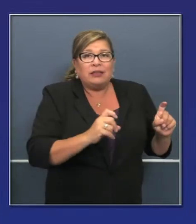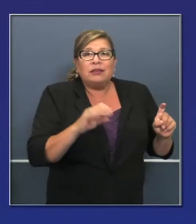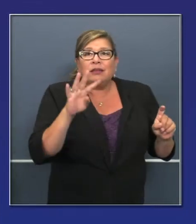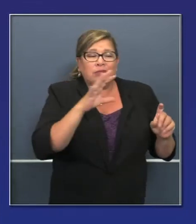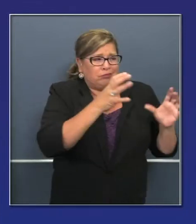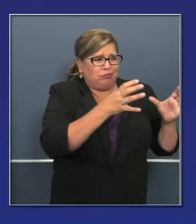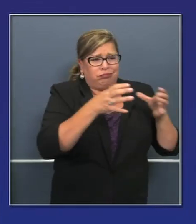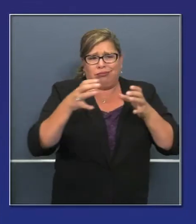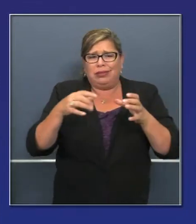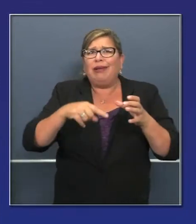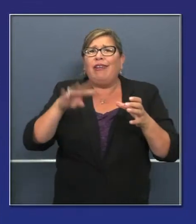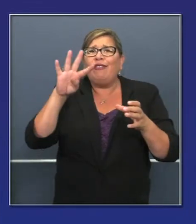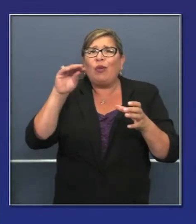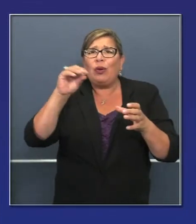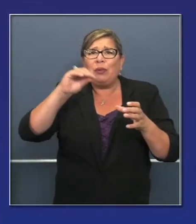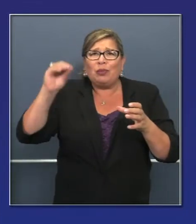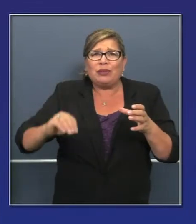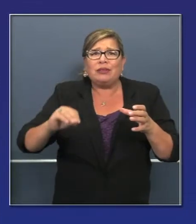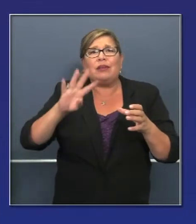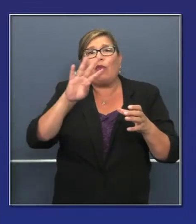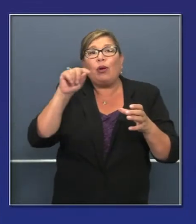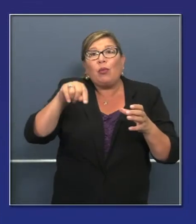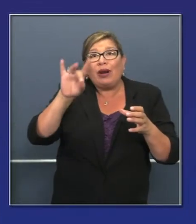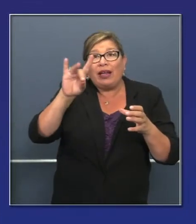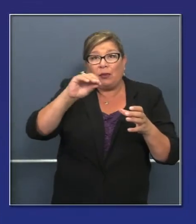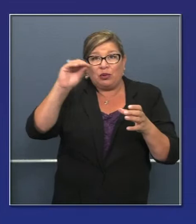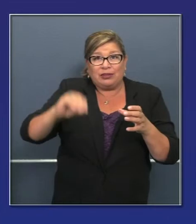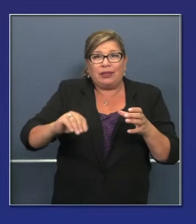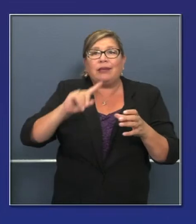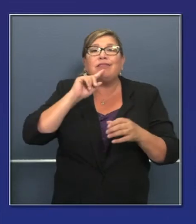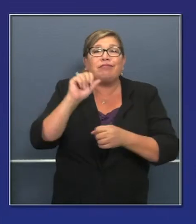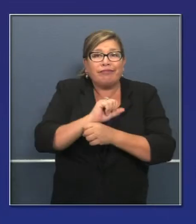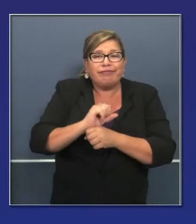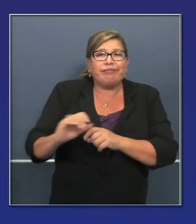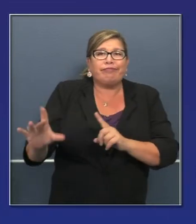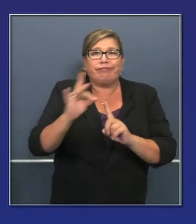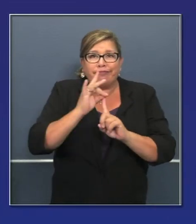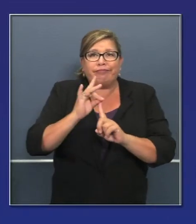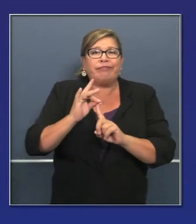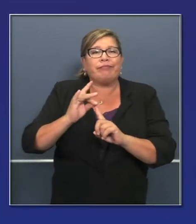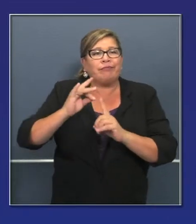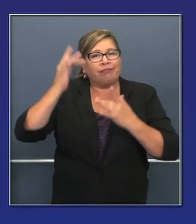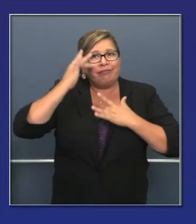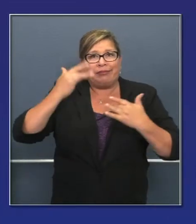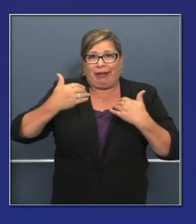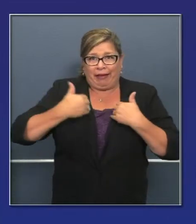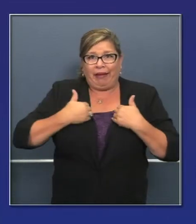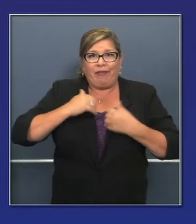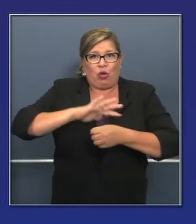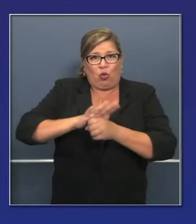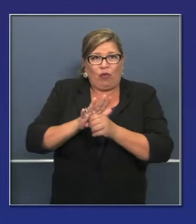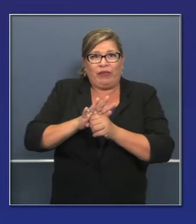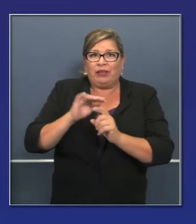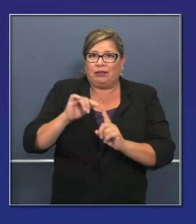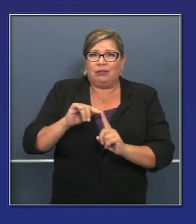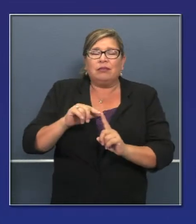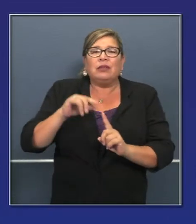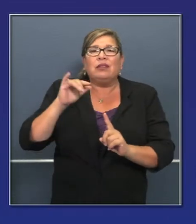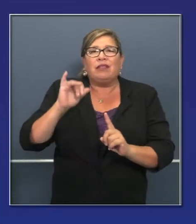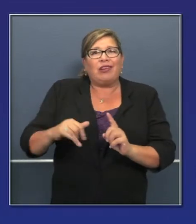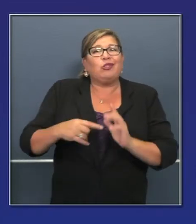day period in the beginning of this pandemic had it positivity that rate that showed a staggering